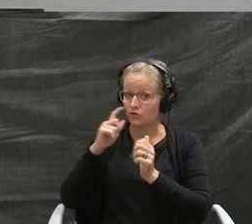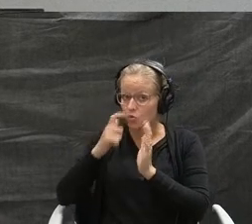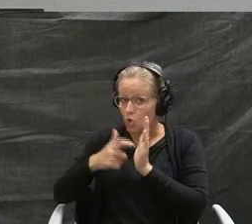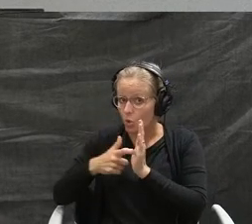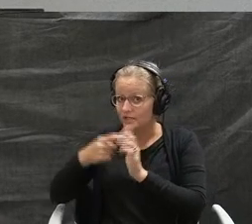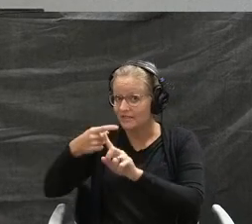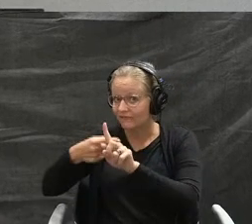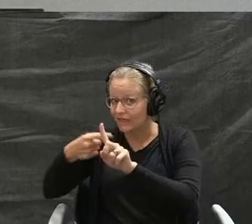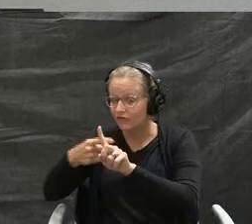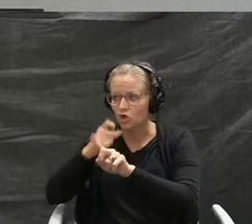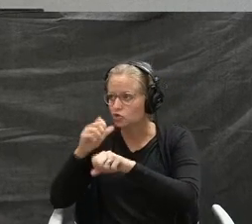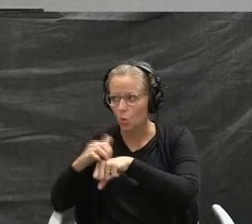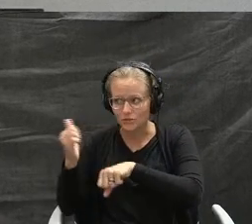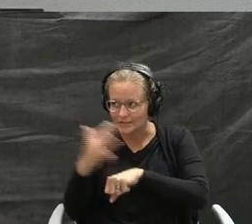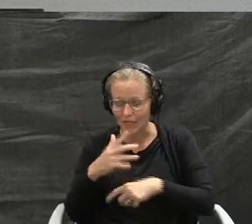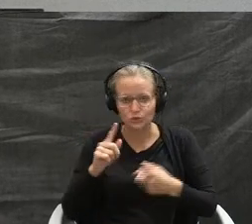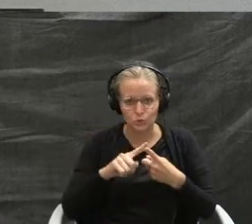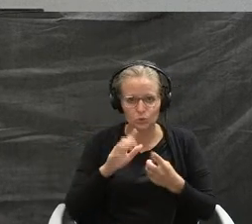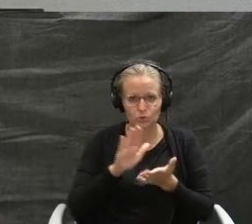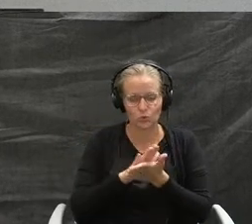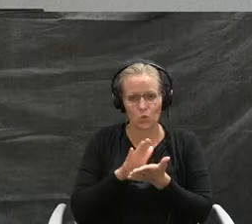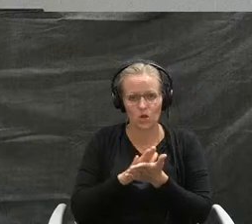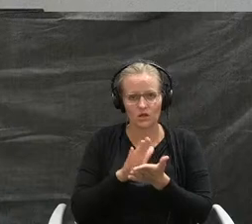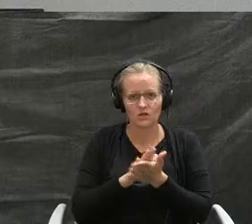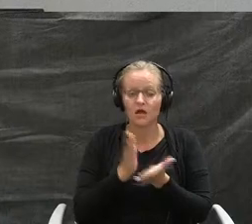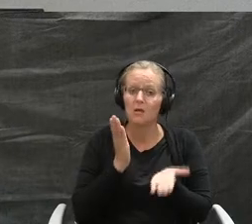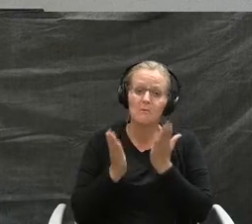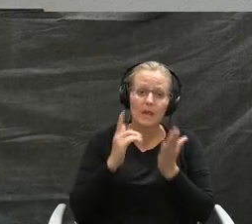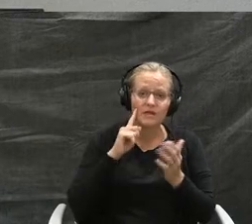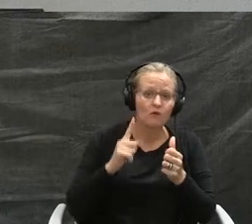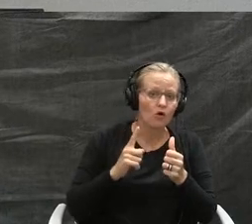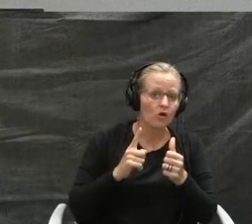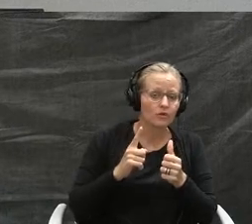or two. Kind of like learning the new lunch procedures.